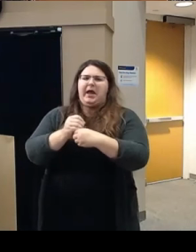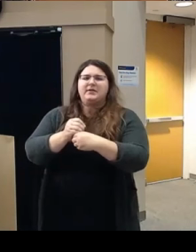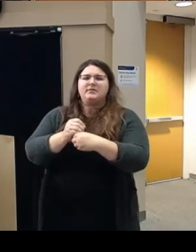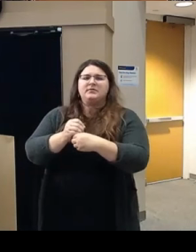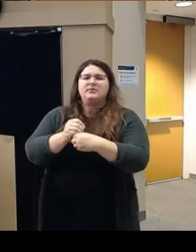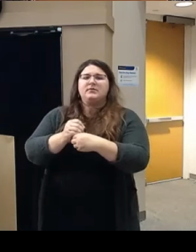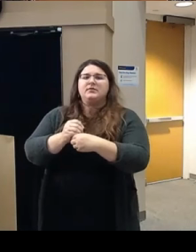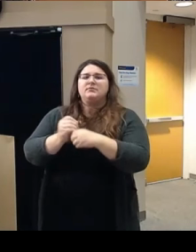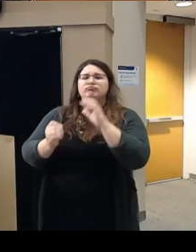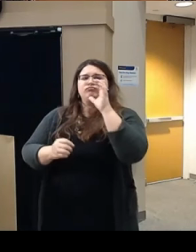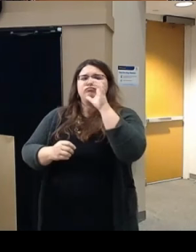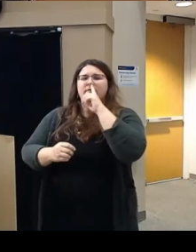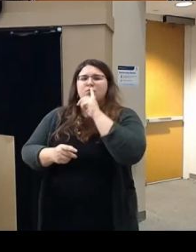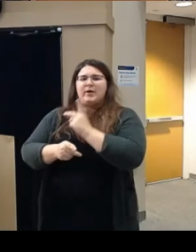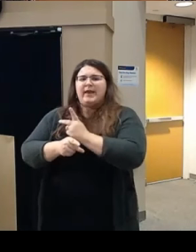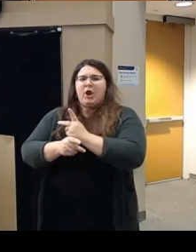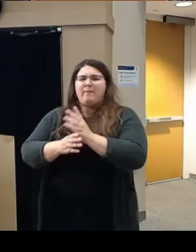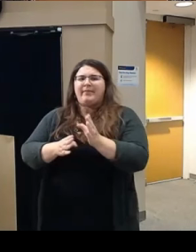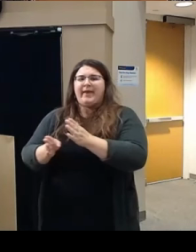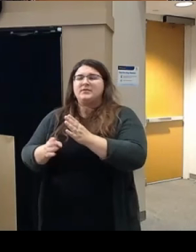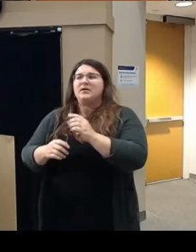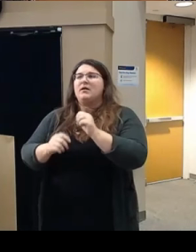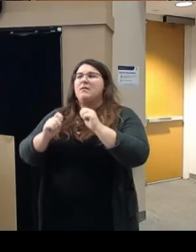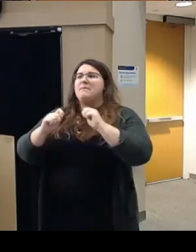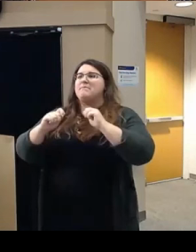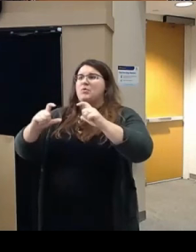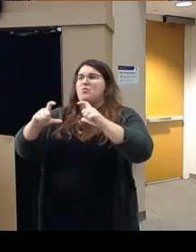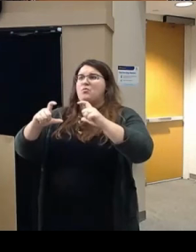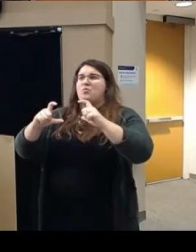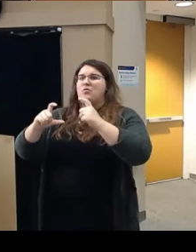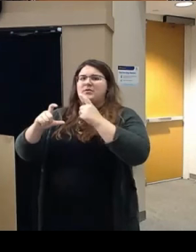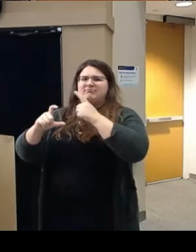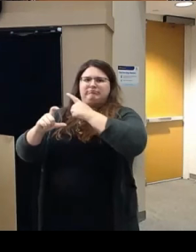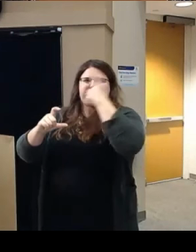you search for care plans the ones in bold are the ones that are going to come up um for your